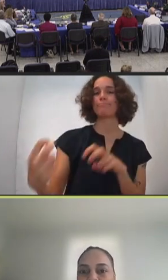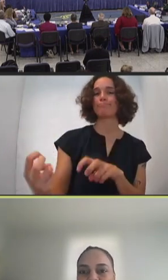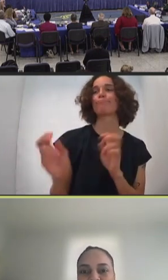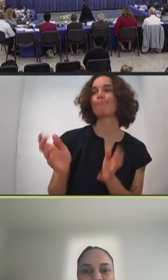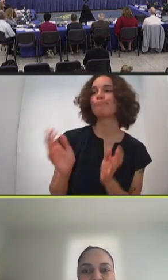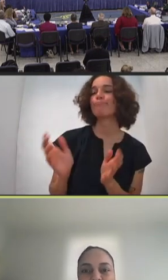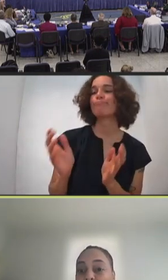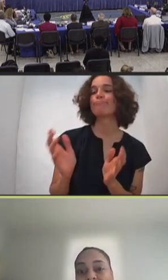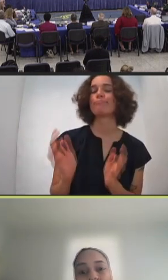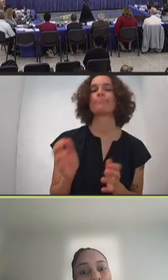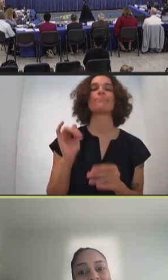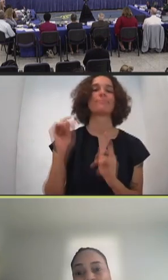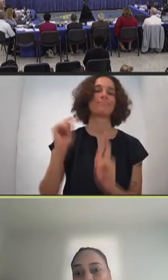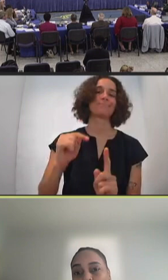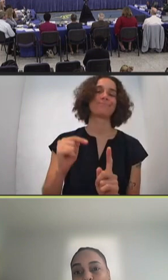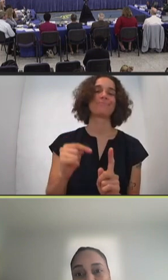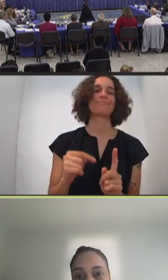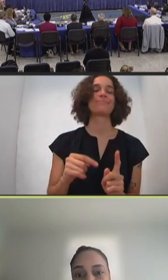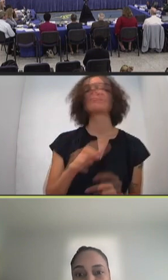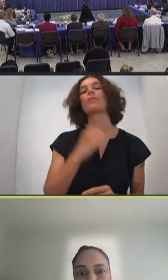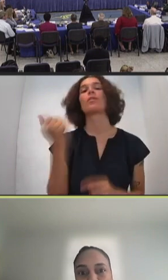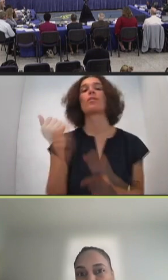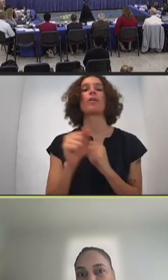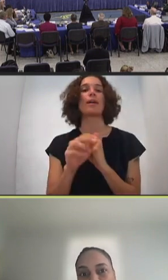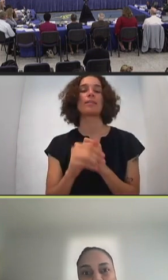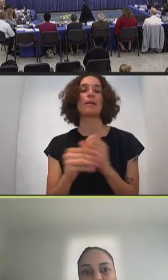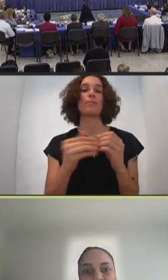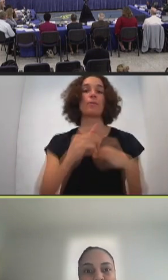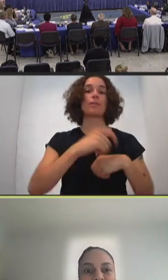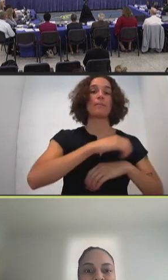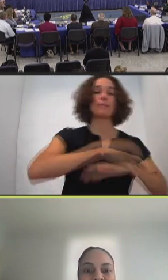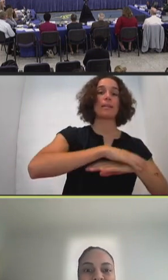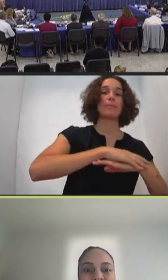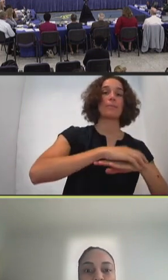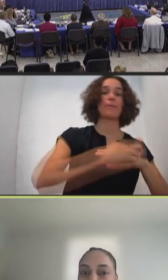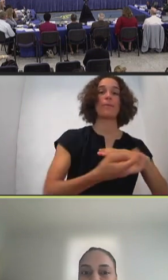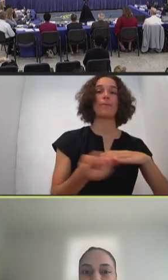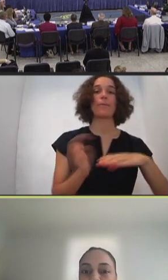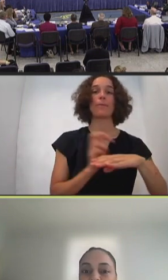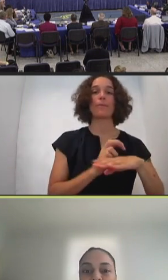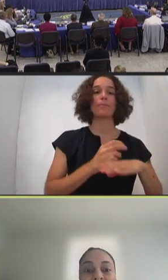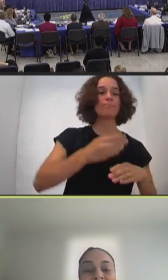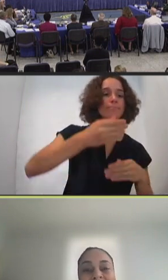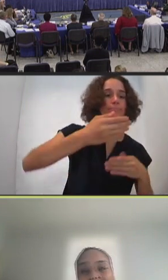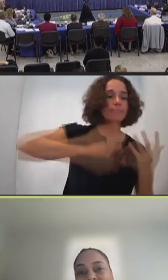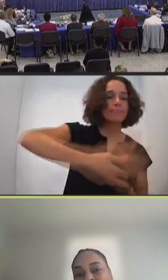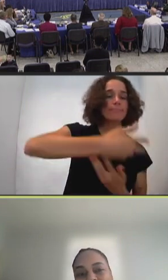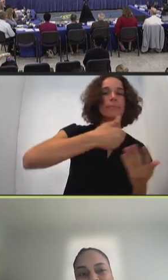ads. "More time at the table. Less time in a waiting room." "More 'Come on by,’ less 'Today's